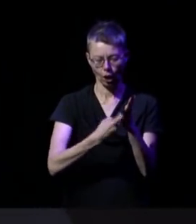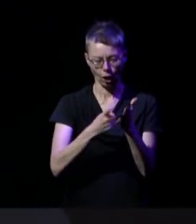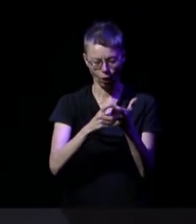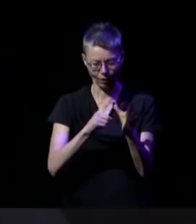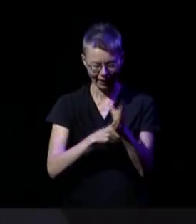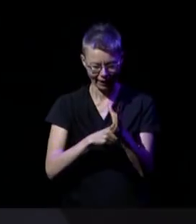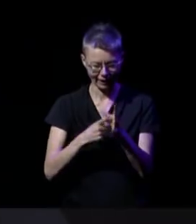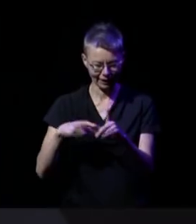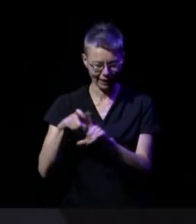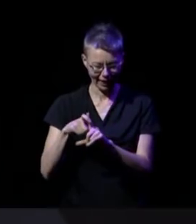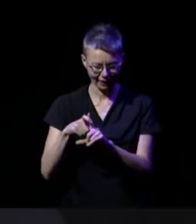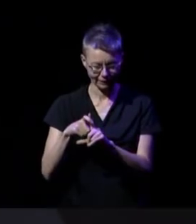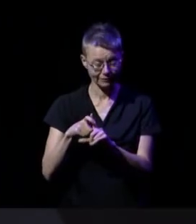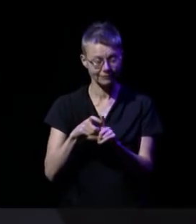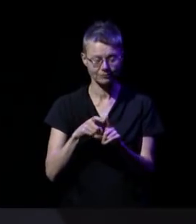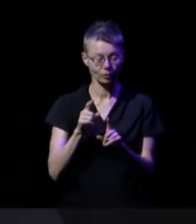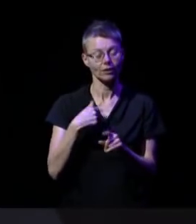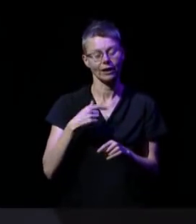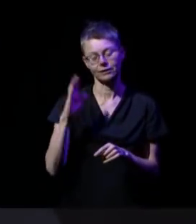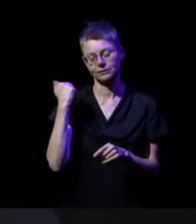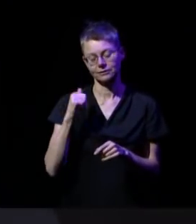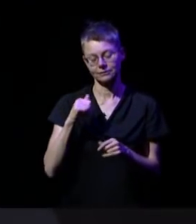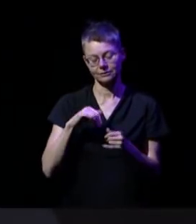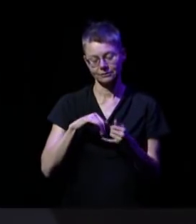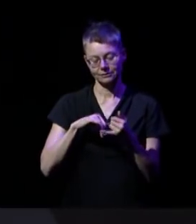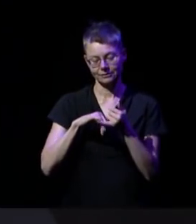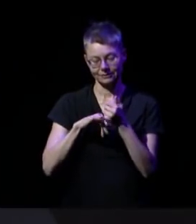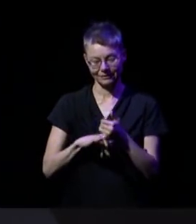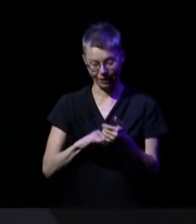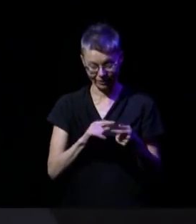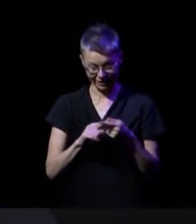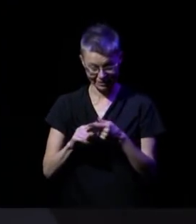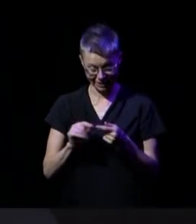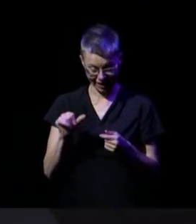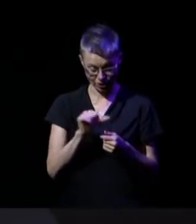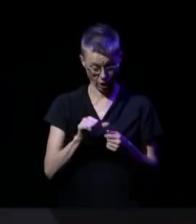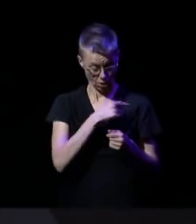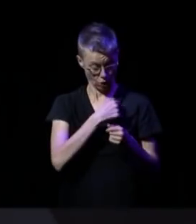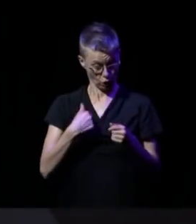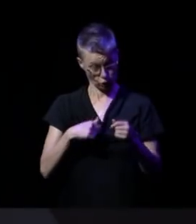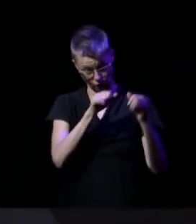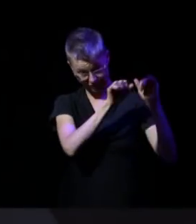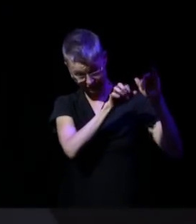You know when I was in Southeast Asia, the Chinese incursion down south is really one of whitening.